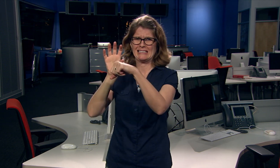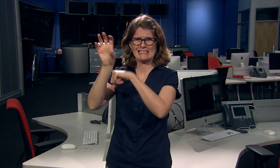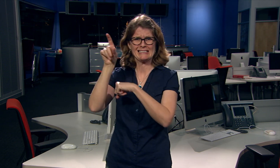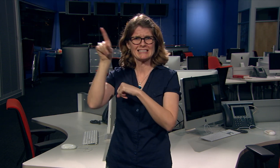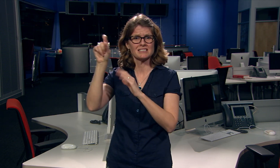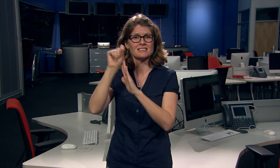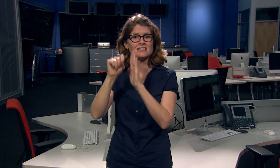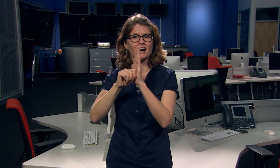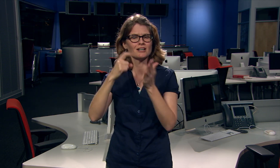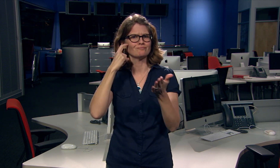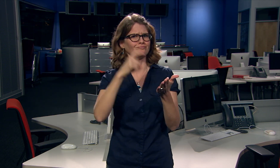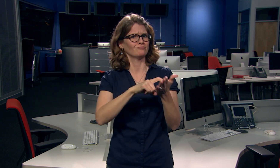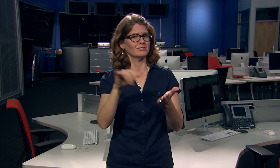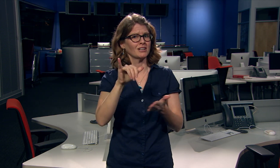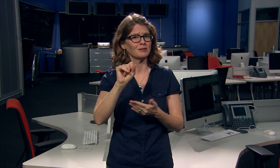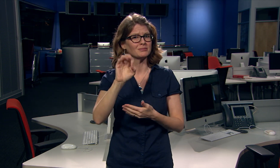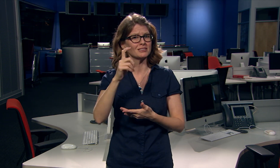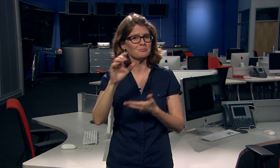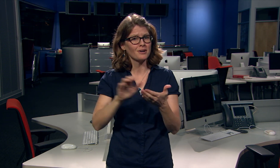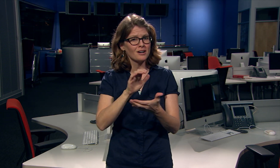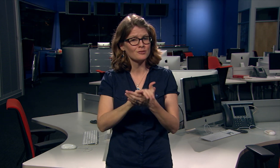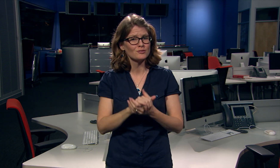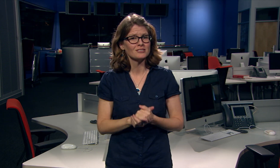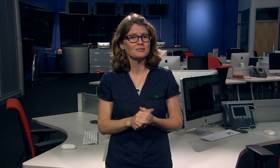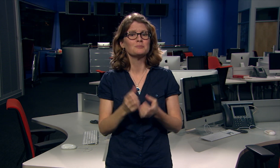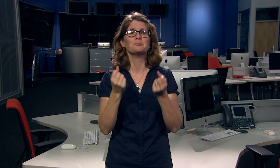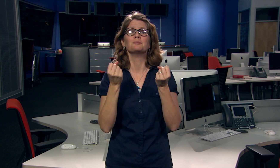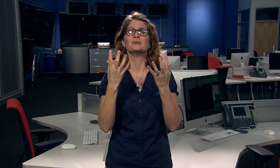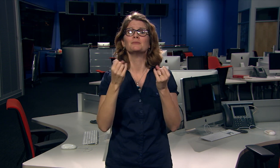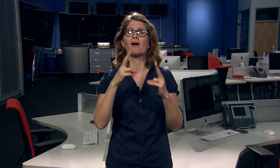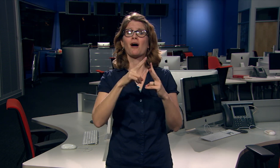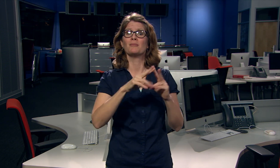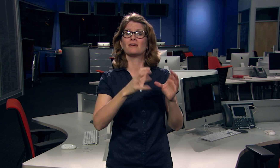THE STATE TO RECOGNIZE SAME-SEX MARRIAGE.